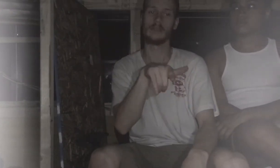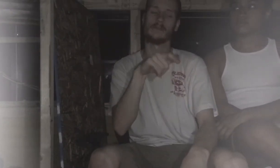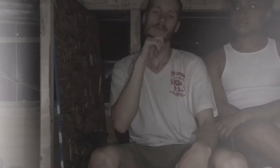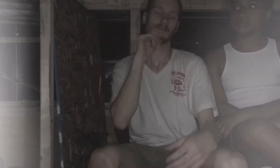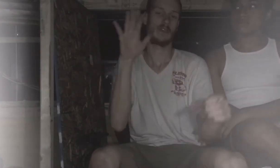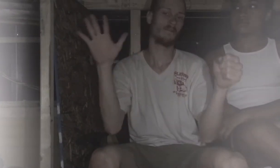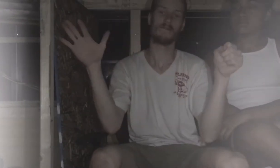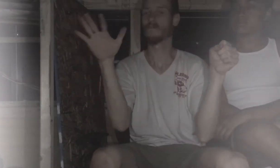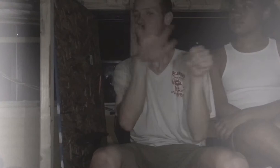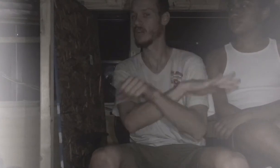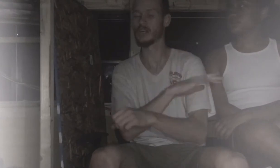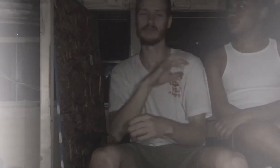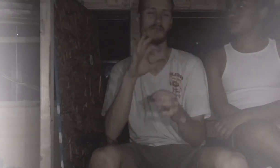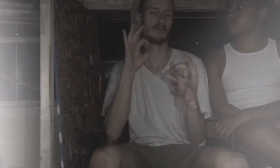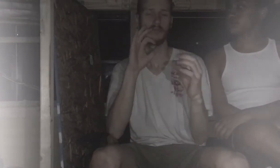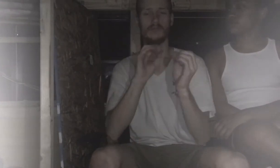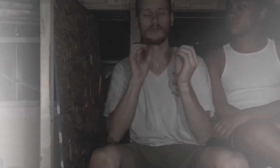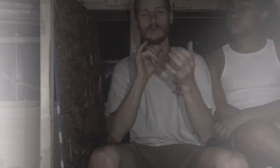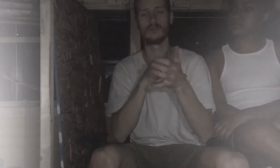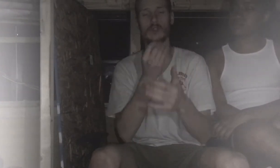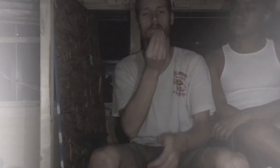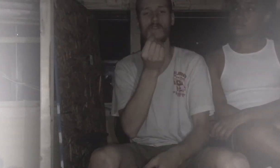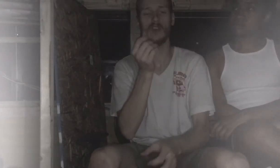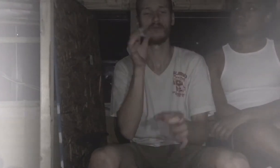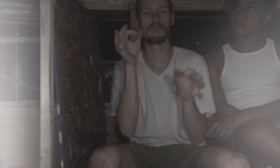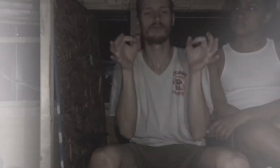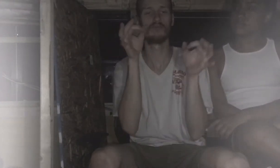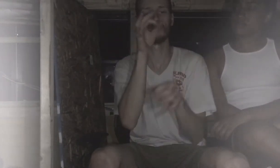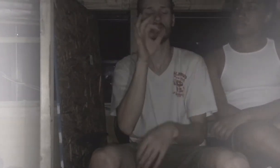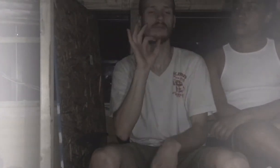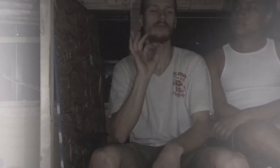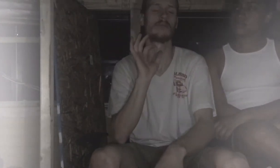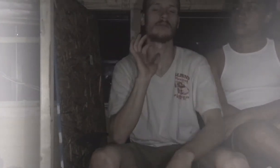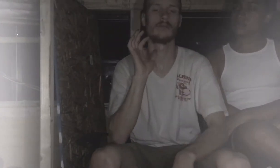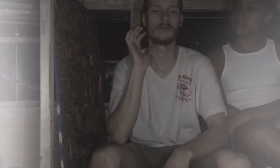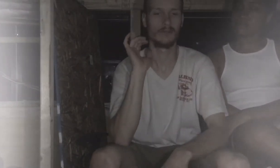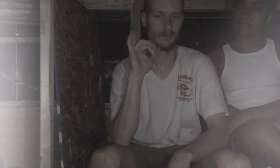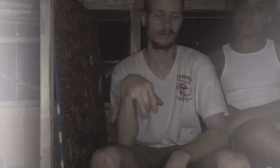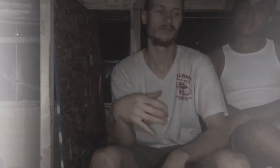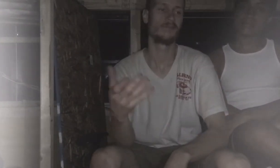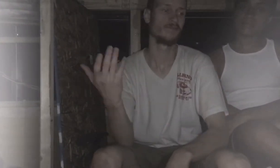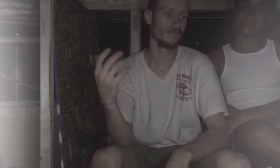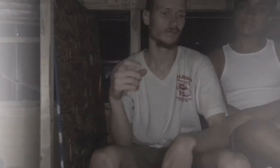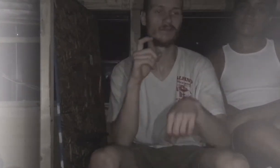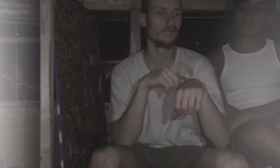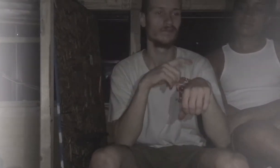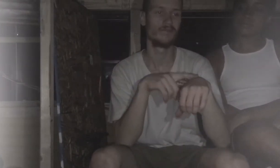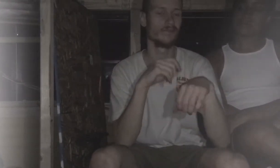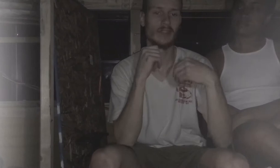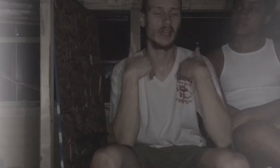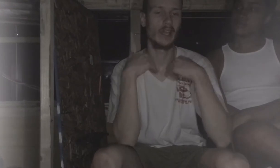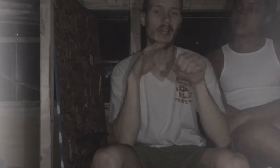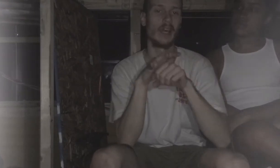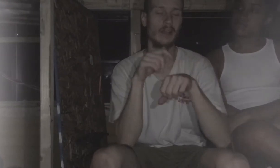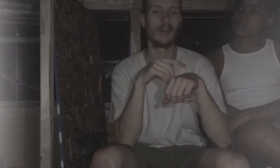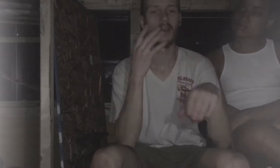This is not absolute completed yet Just few thing we build few thing. we got no time.